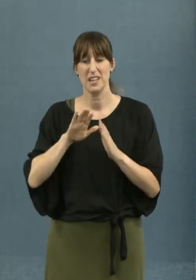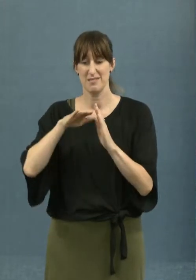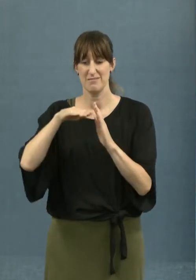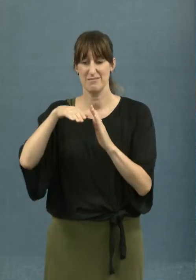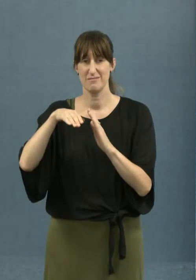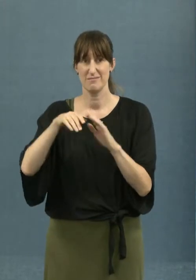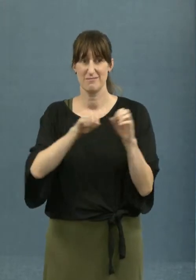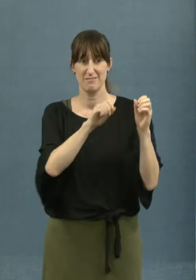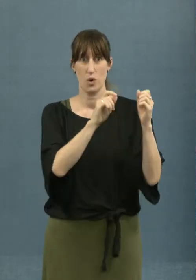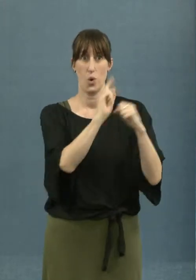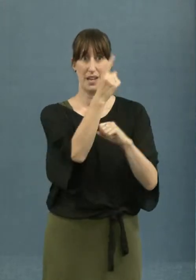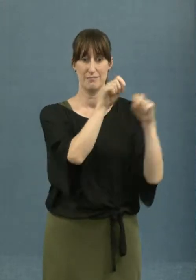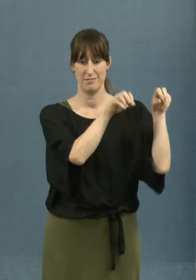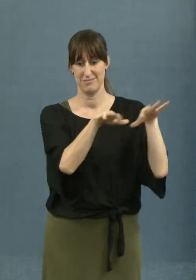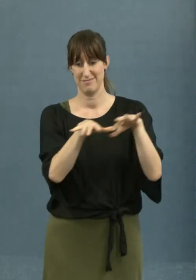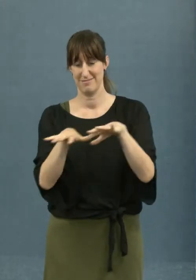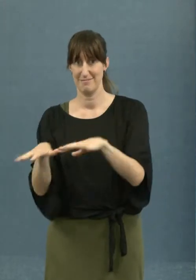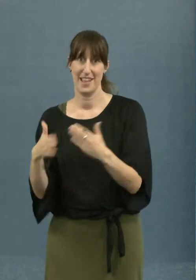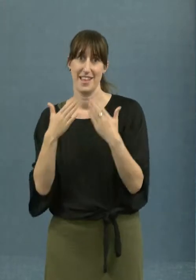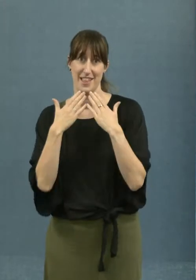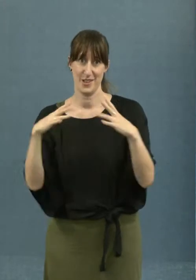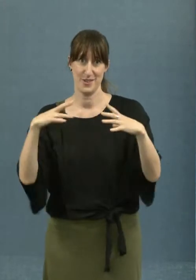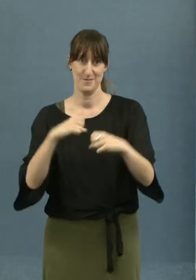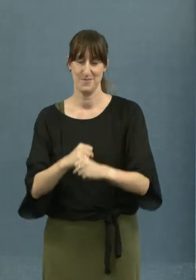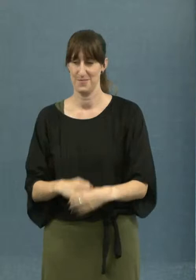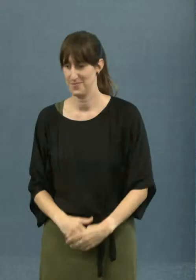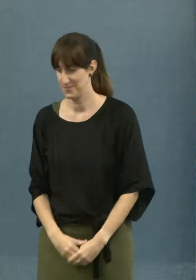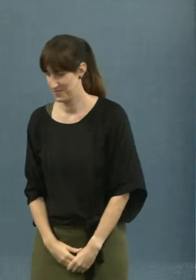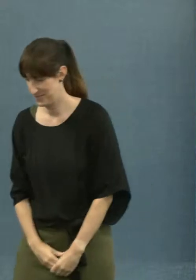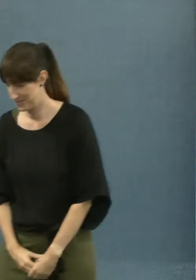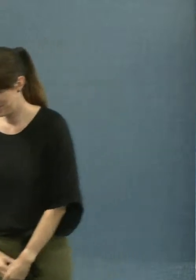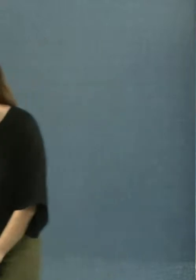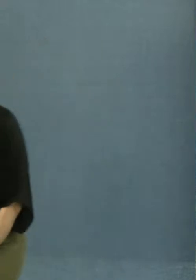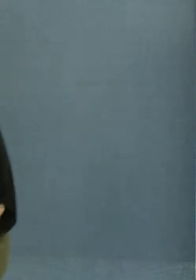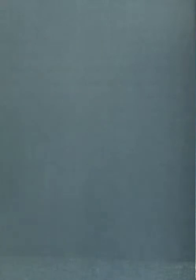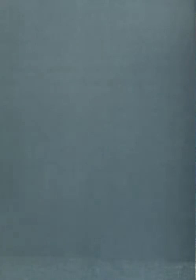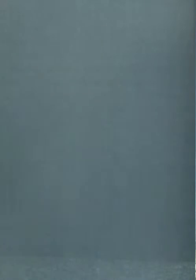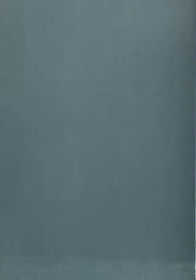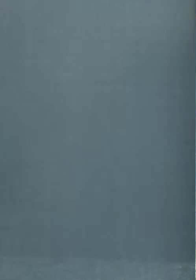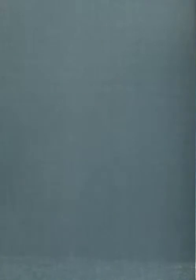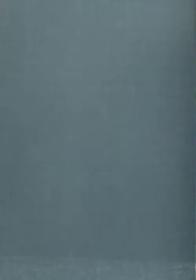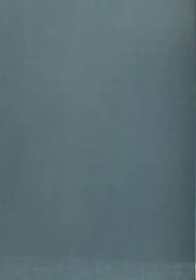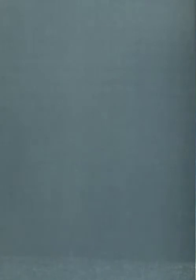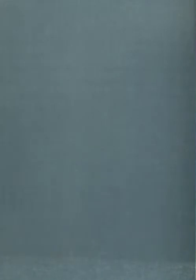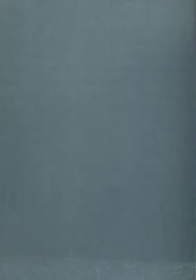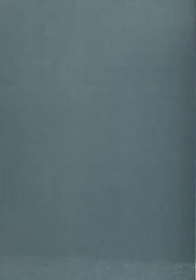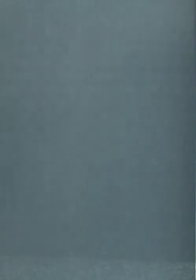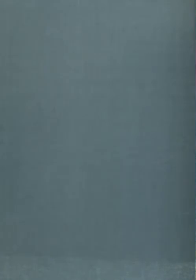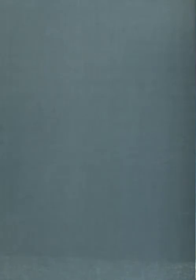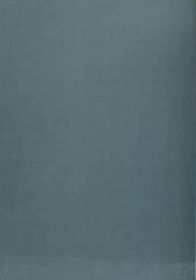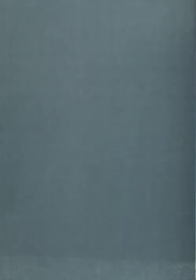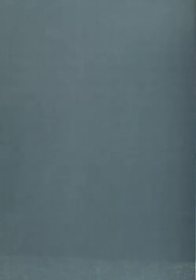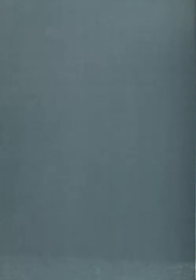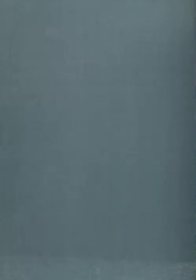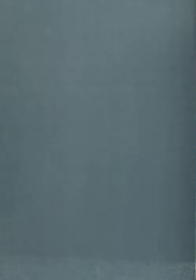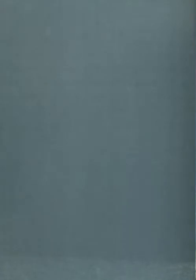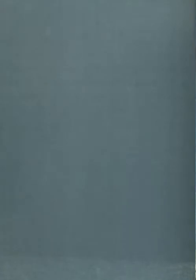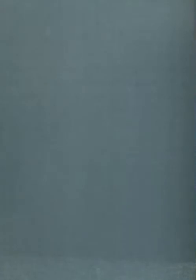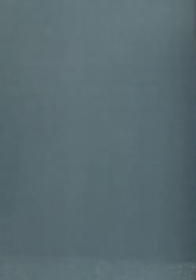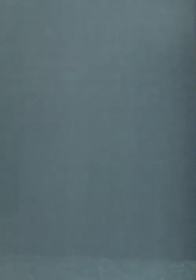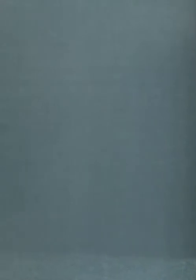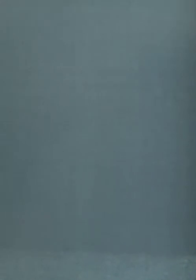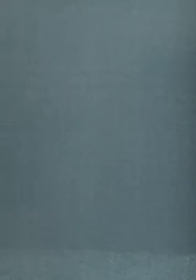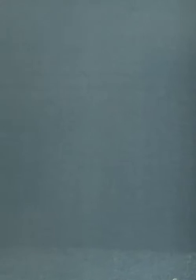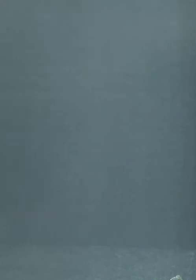everyone. Thank you.